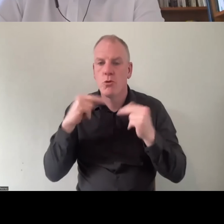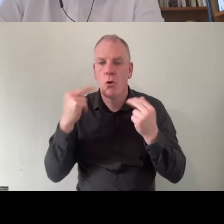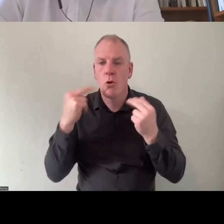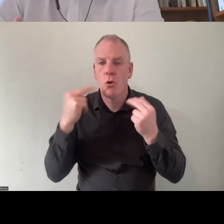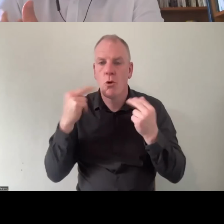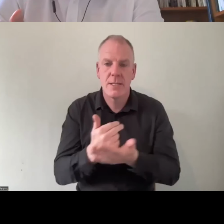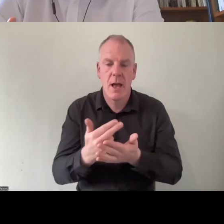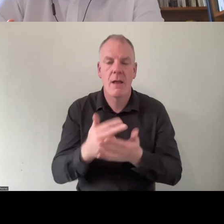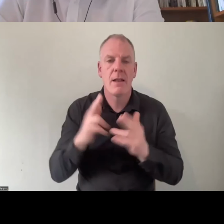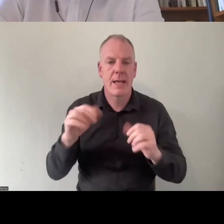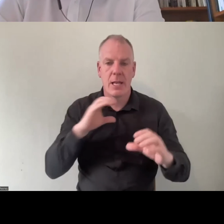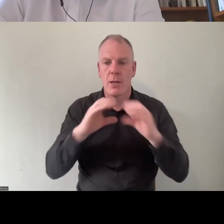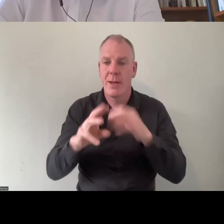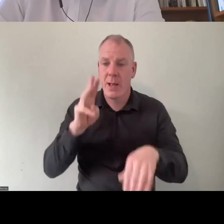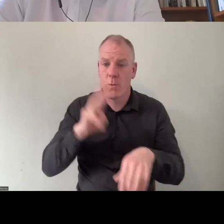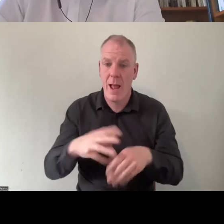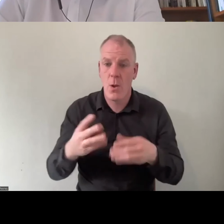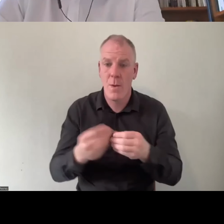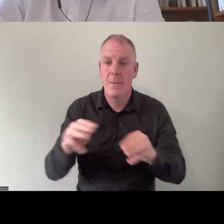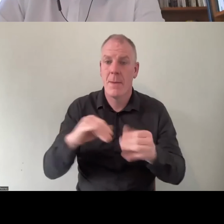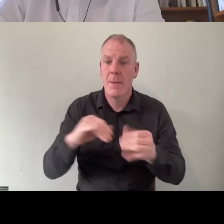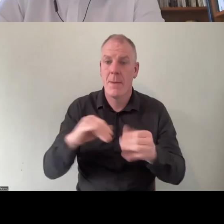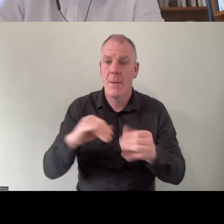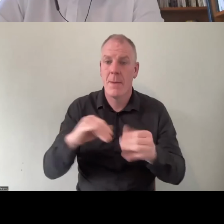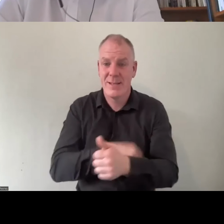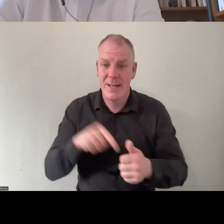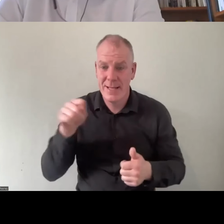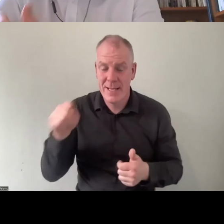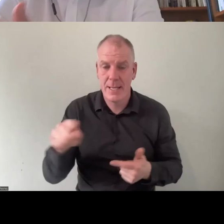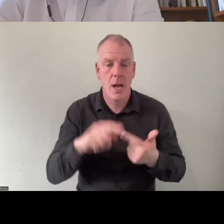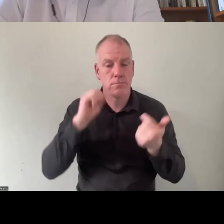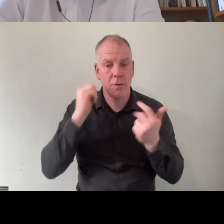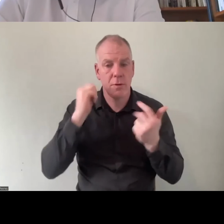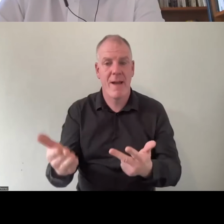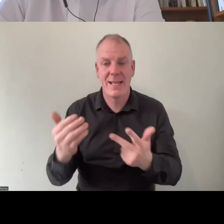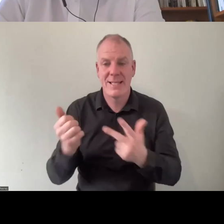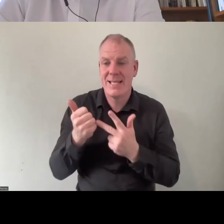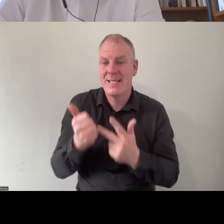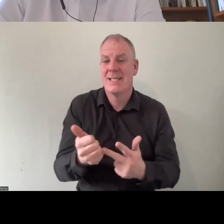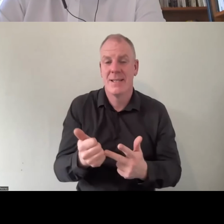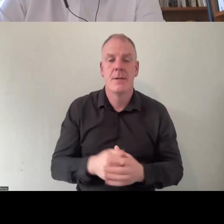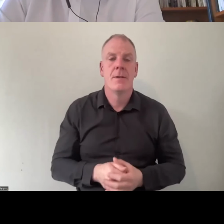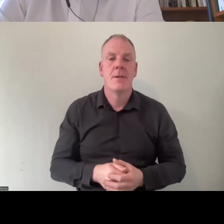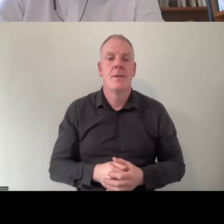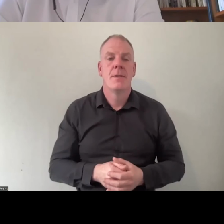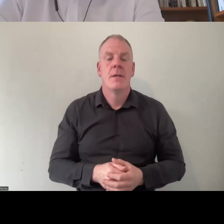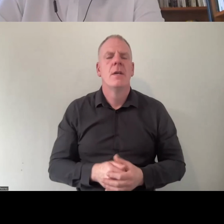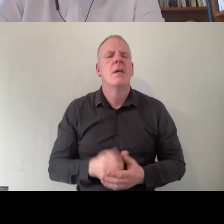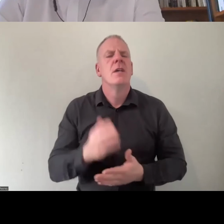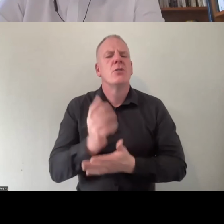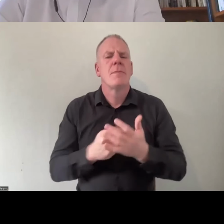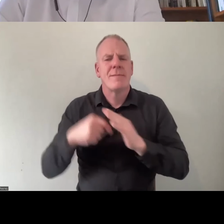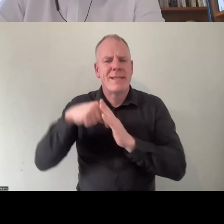how to effectively communicate with people with disabilities, how to provide assistance and so on. Then there might be more technical training